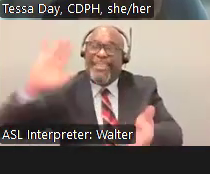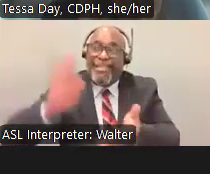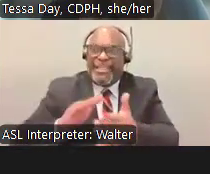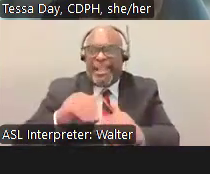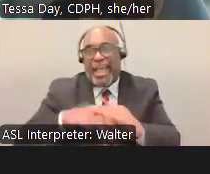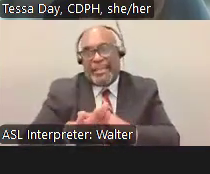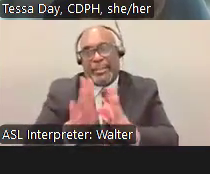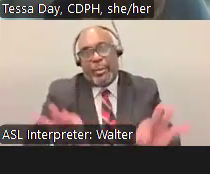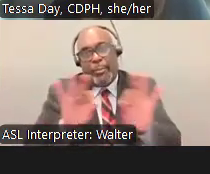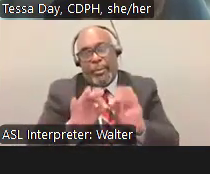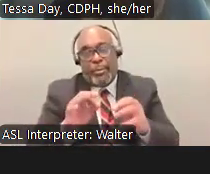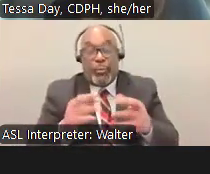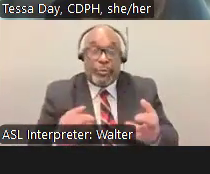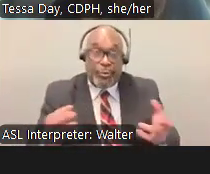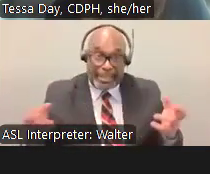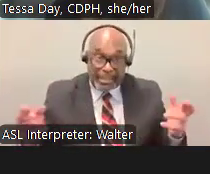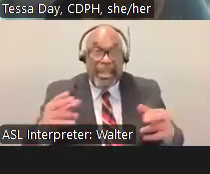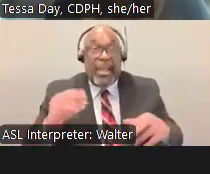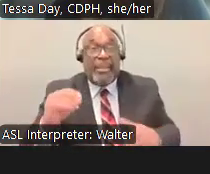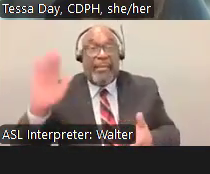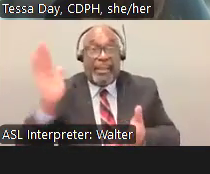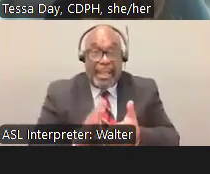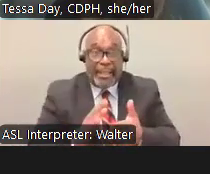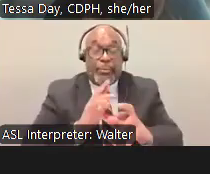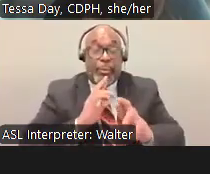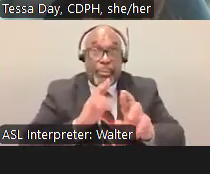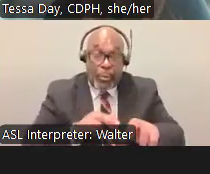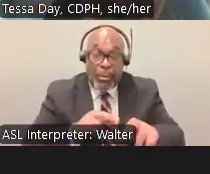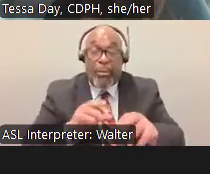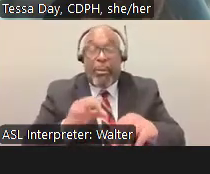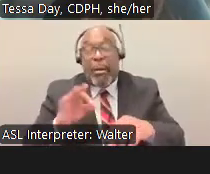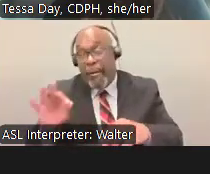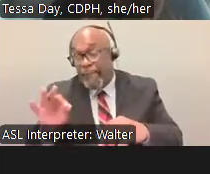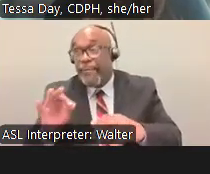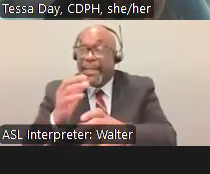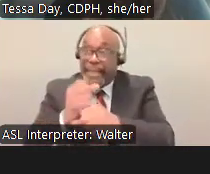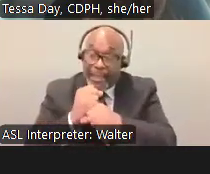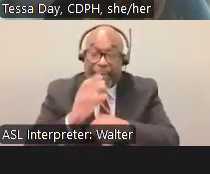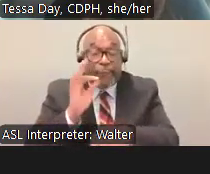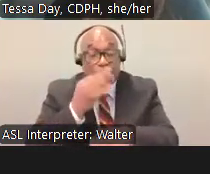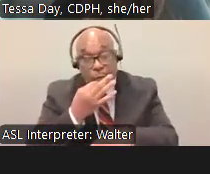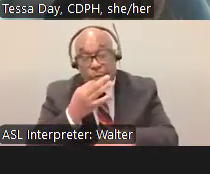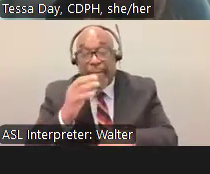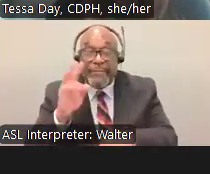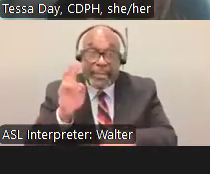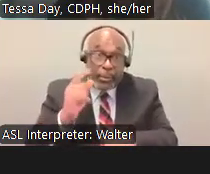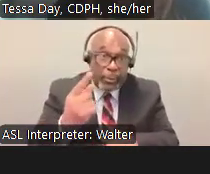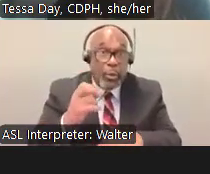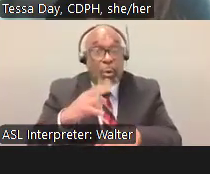13:33:28 They were less likely to report 13:33:30 easy access to fruits, veggies, 13:33:32 less likely to have used a park 13:33:34 in the last month, or to report